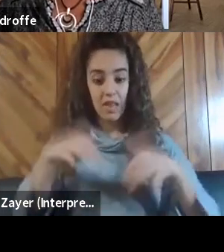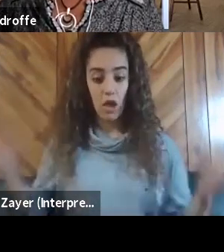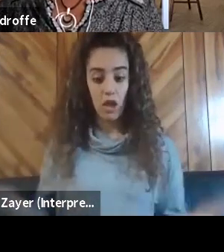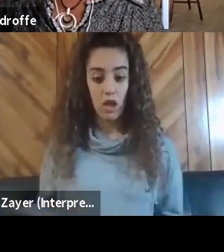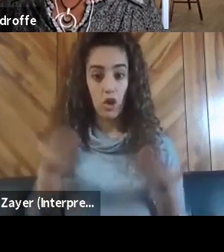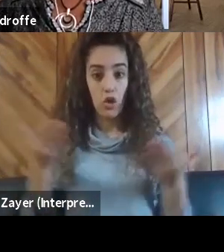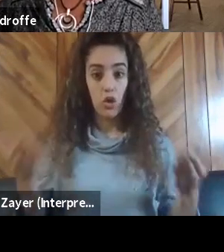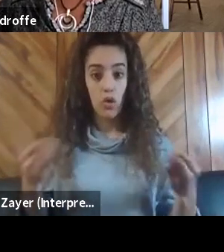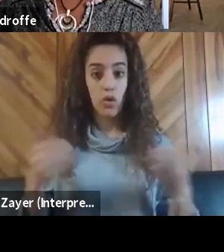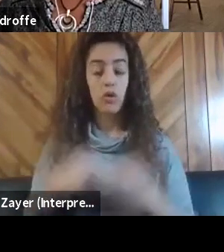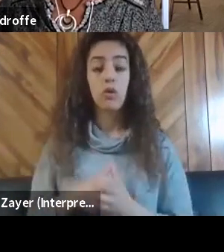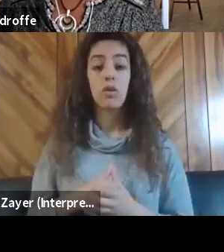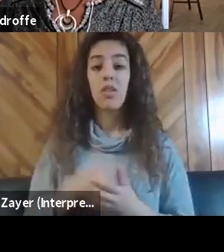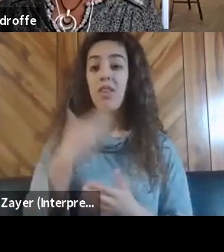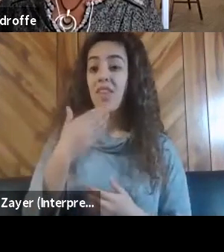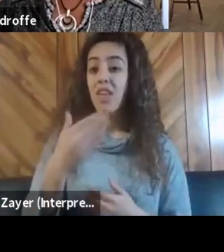amazing job. Thanks for sharing your experience.